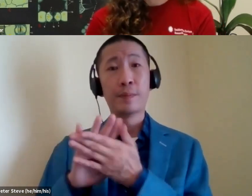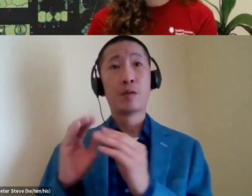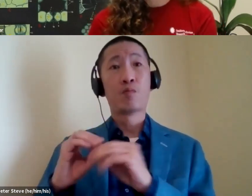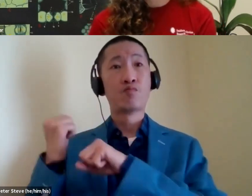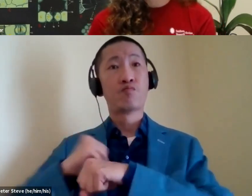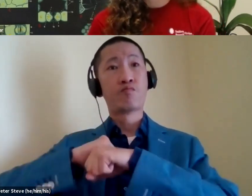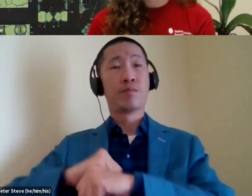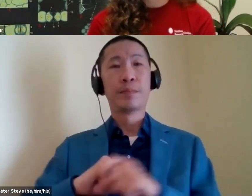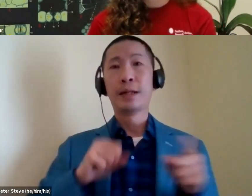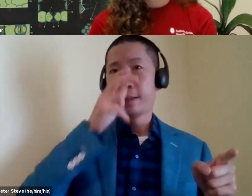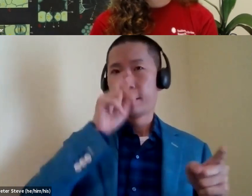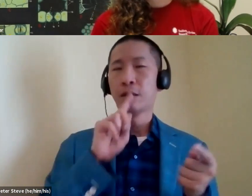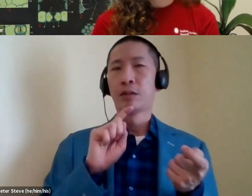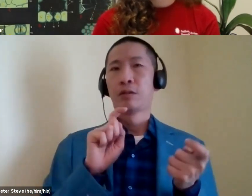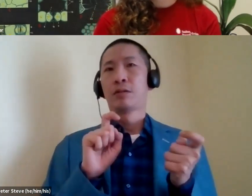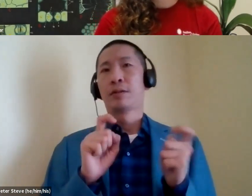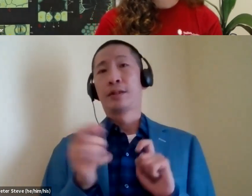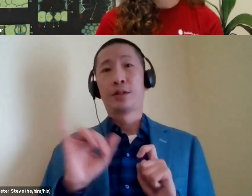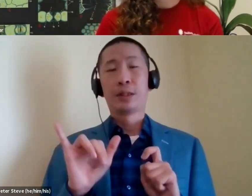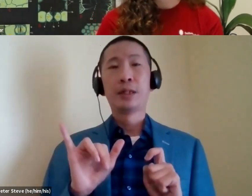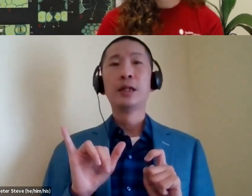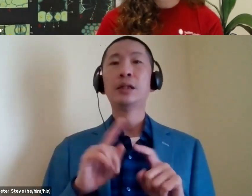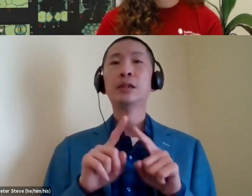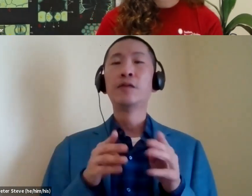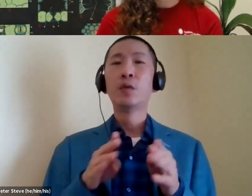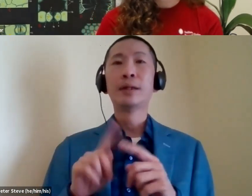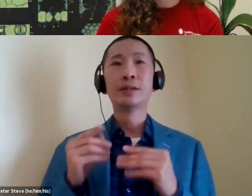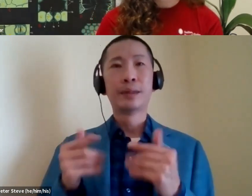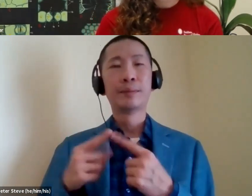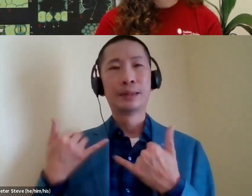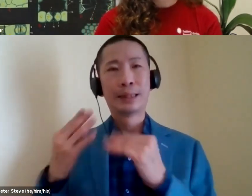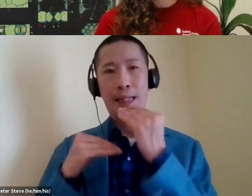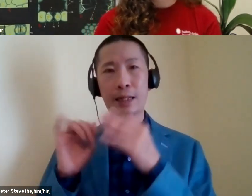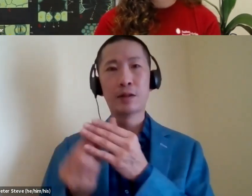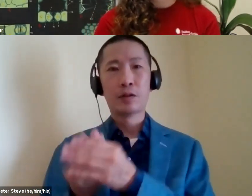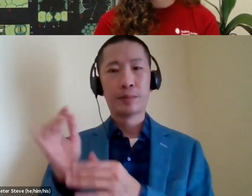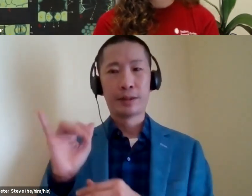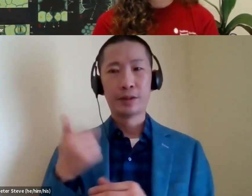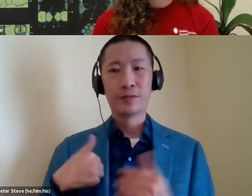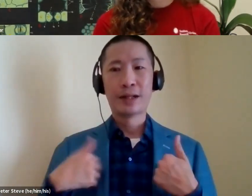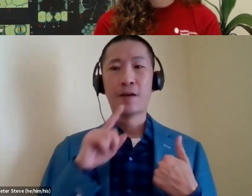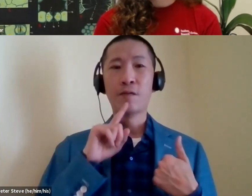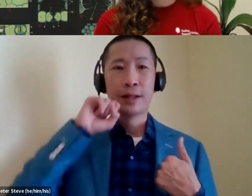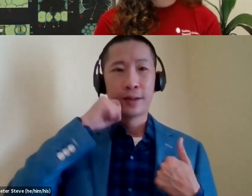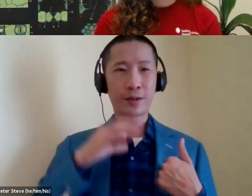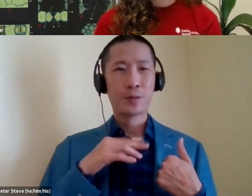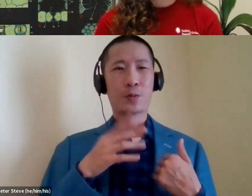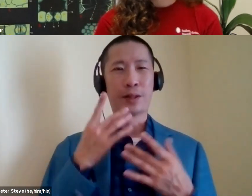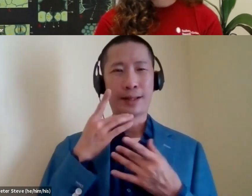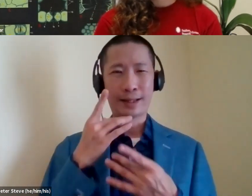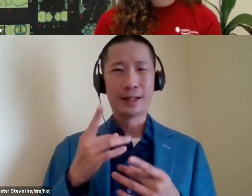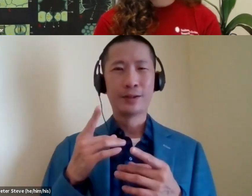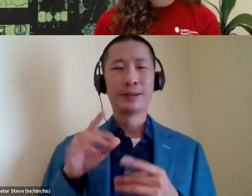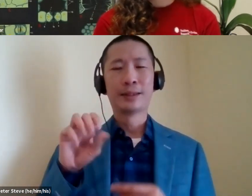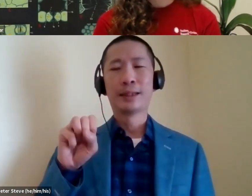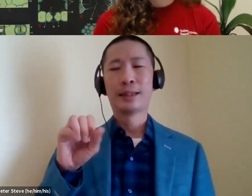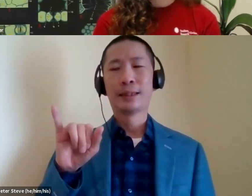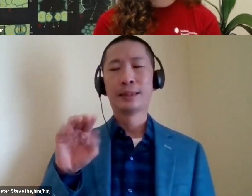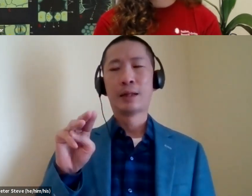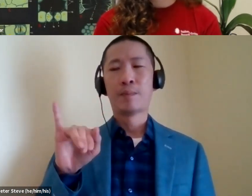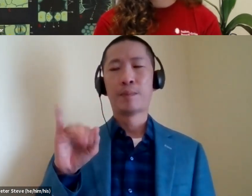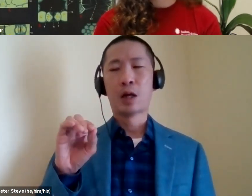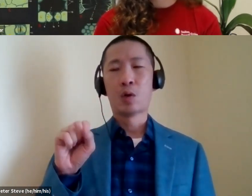Kim Komatsu (she/her): The insects are also slowly evolving ways to be able to eat those plants to so we have really cool interesting symbiosis where there's very specific